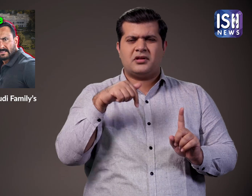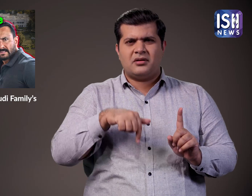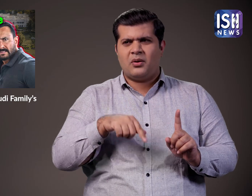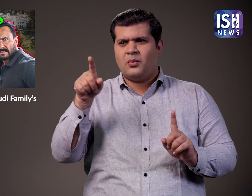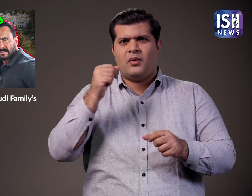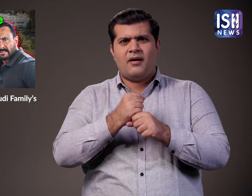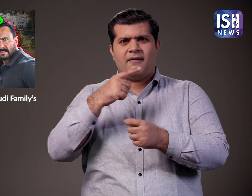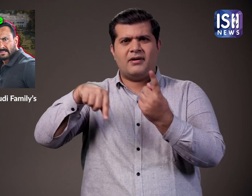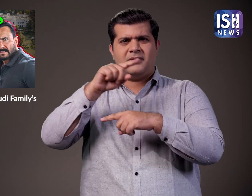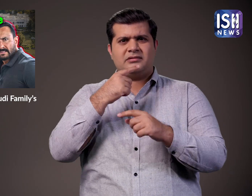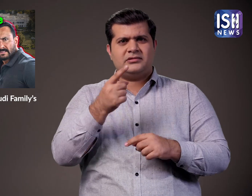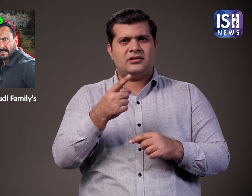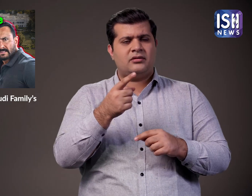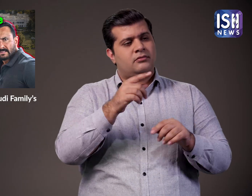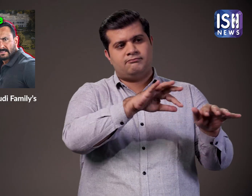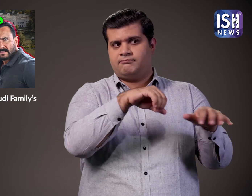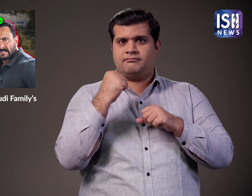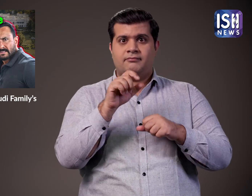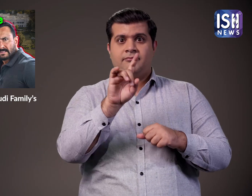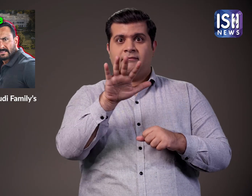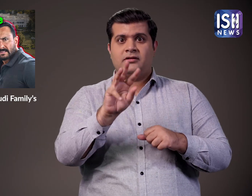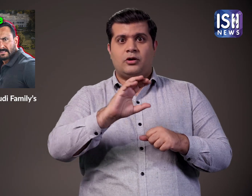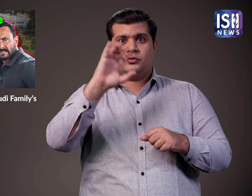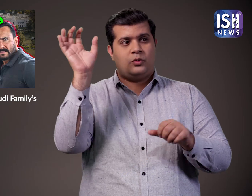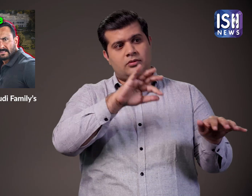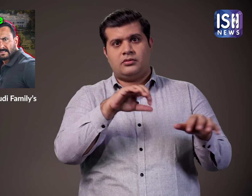The Indian government has now decided to take control of ₹15,000 crore worth of properties.